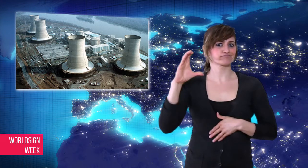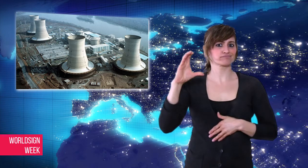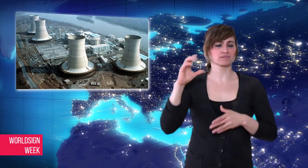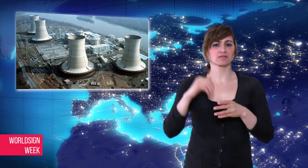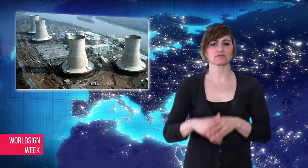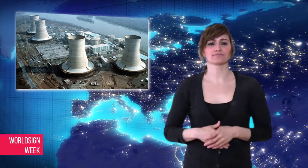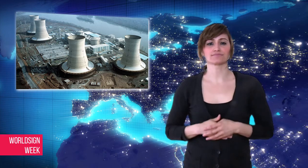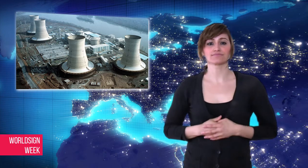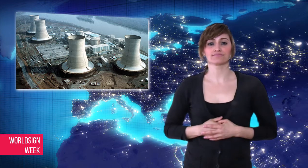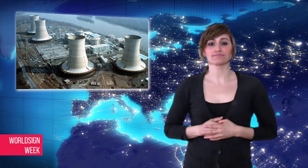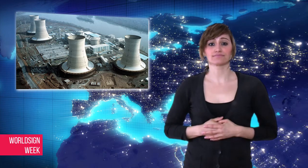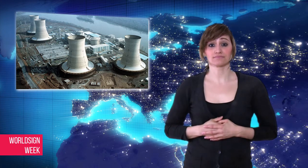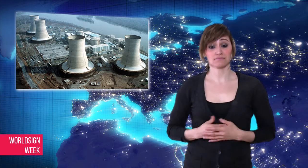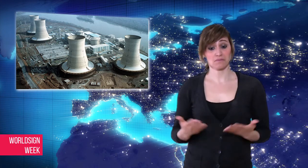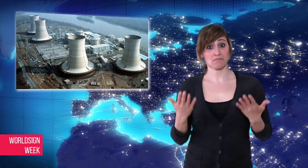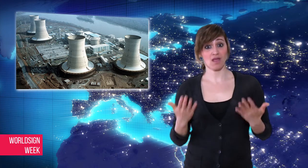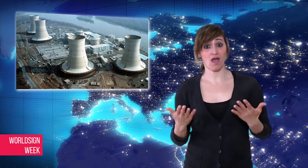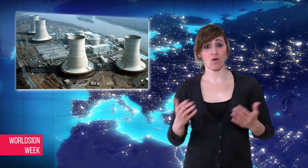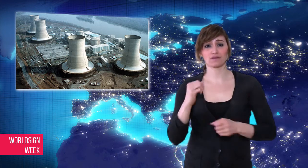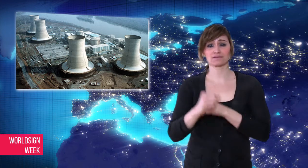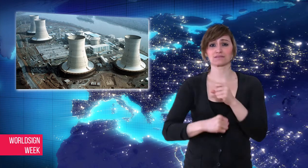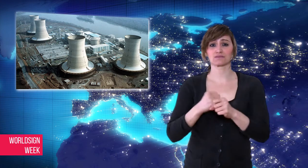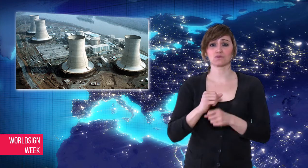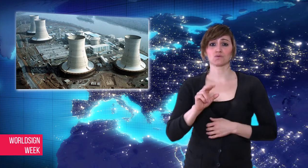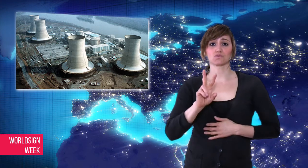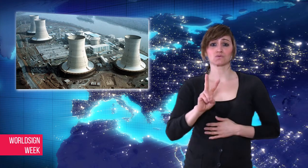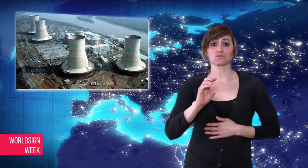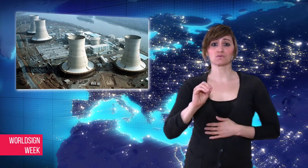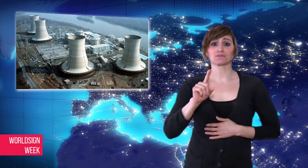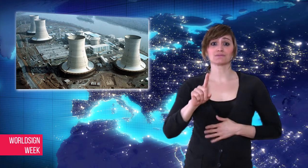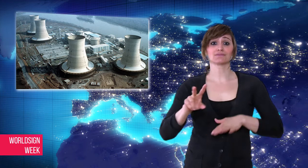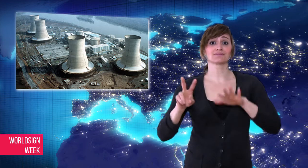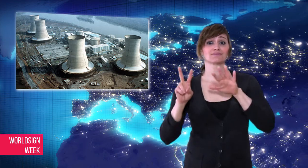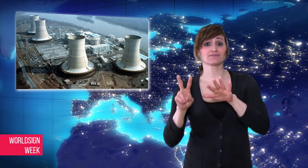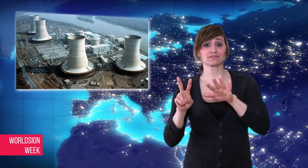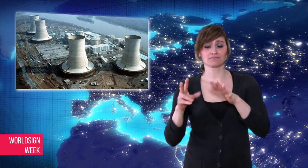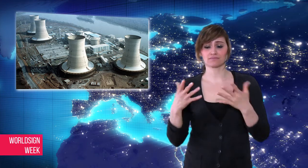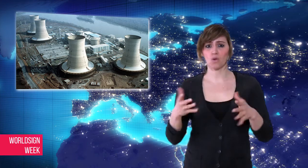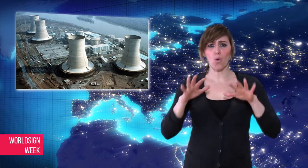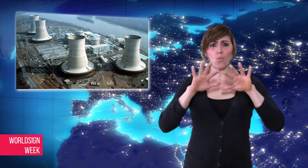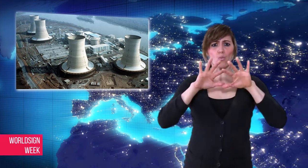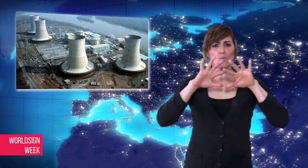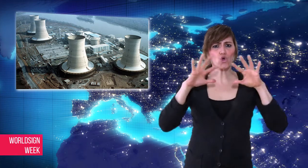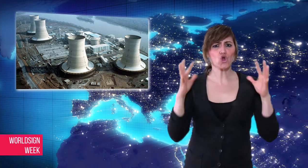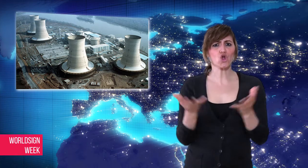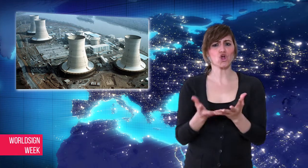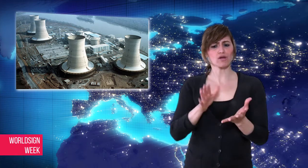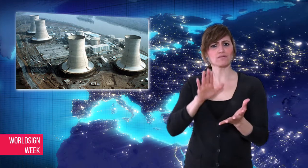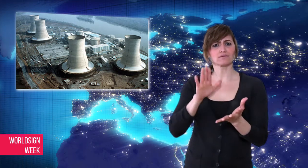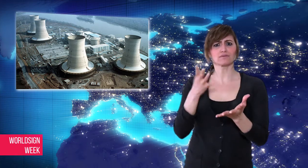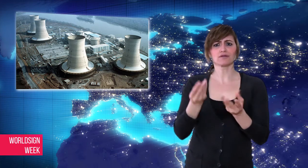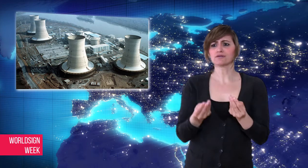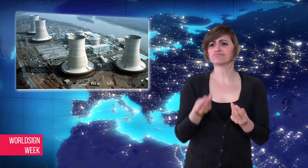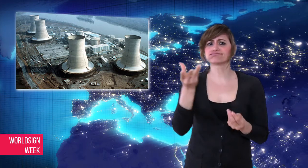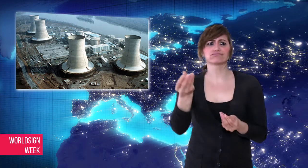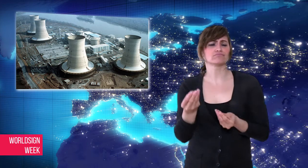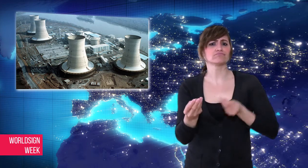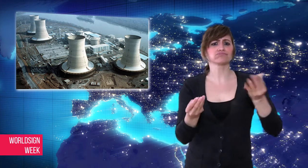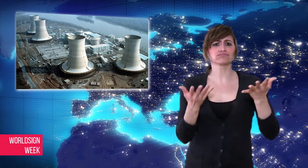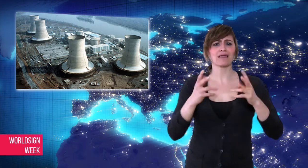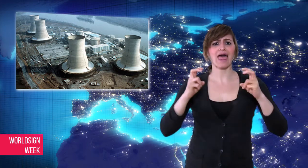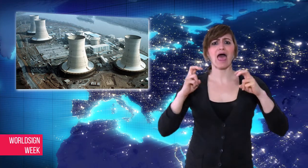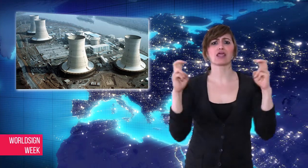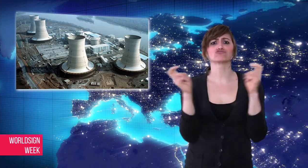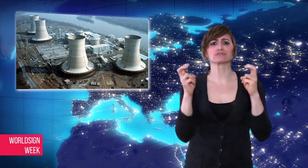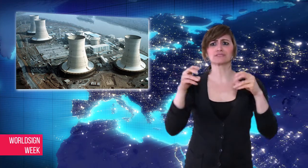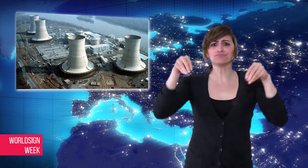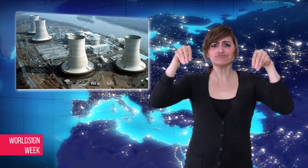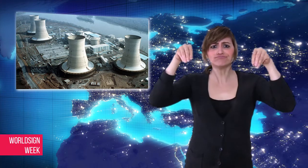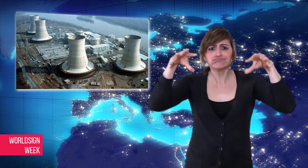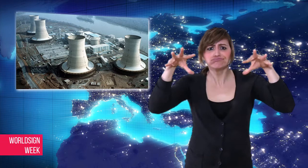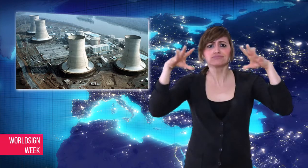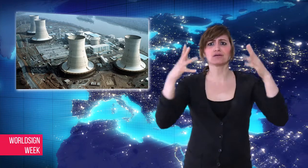natural gas to produce electricity.